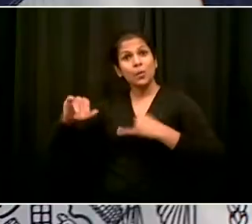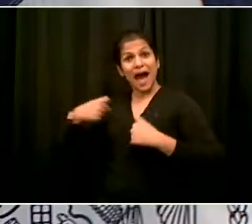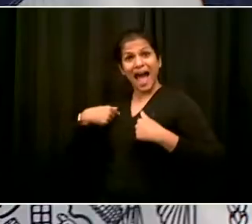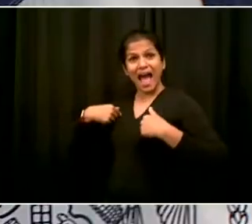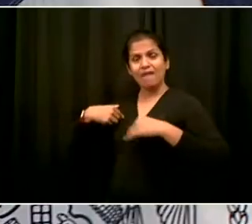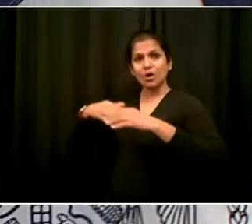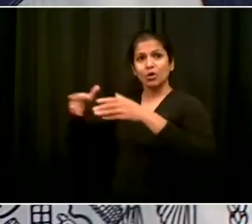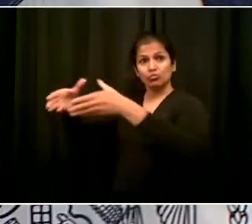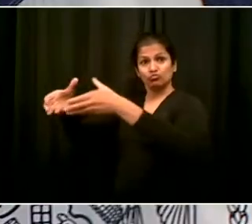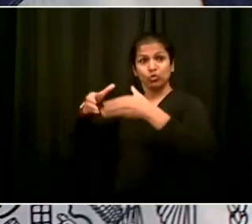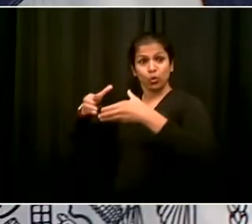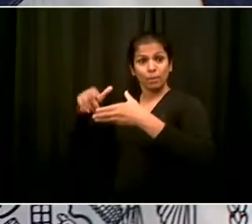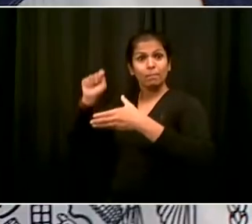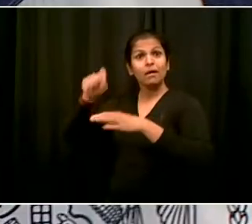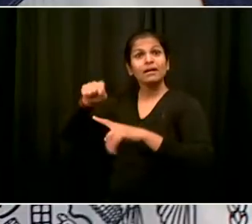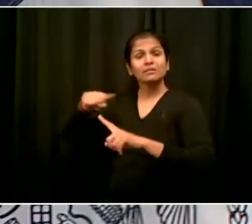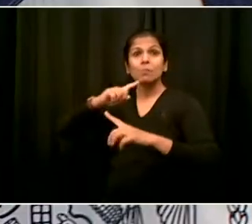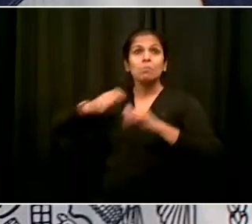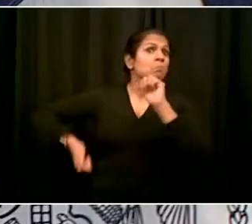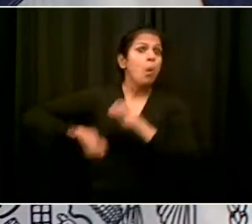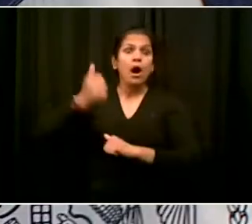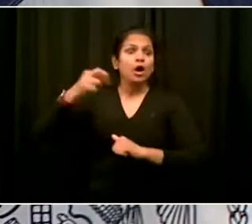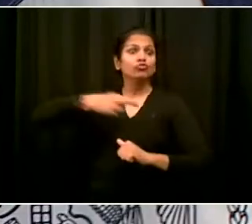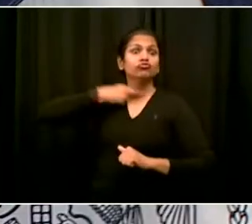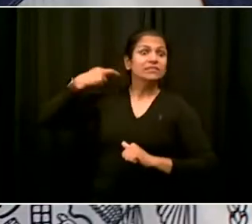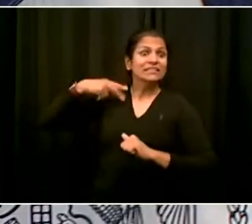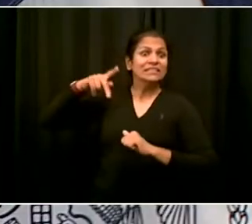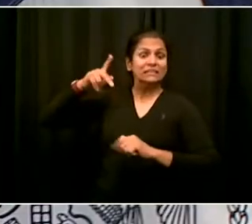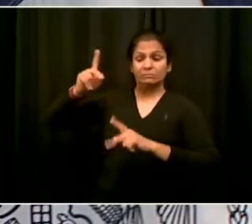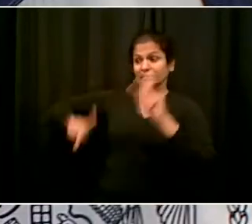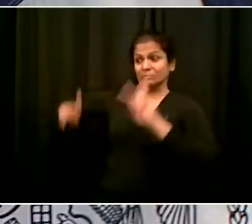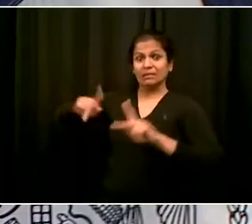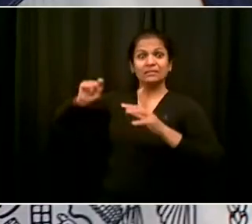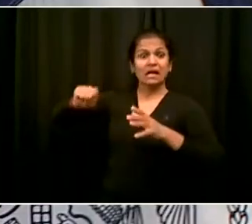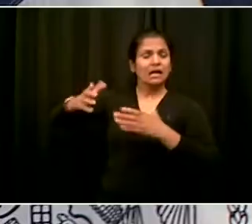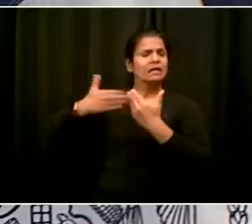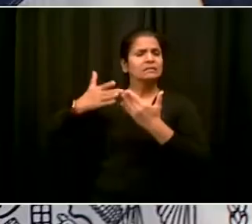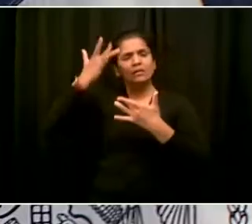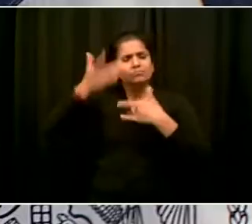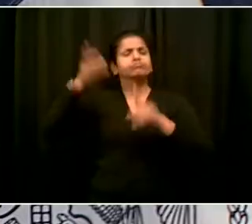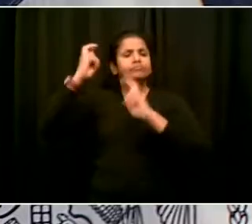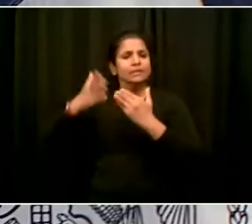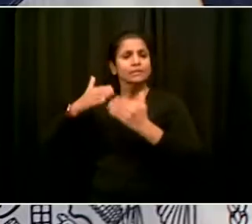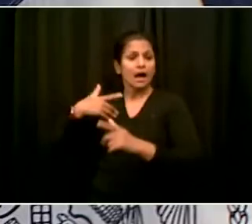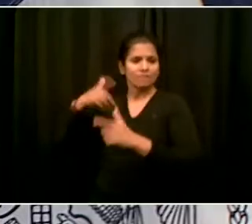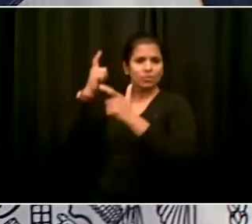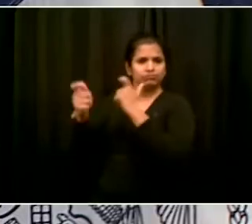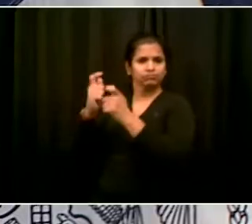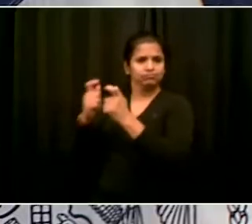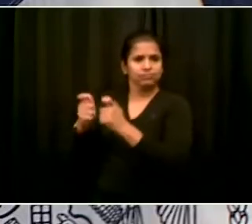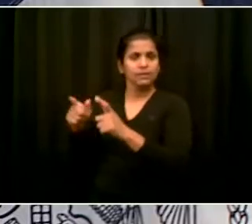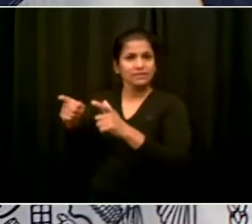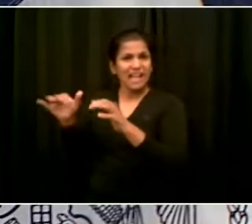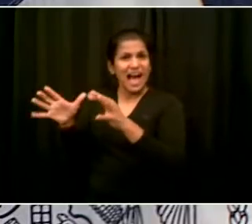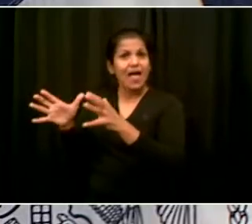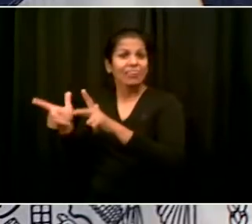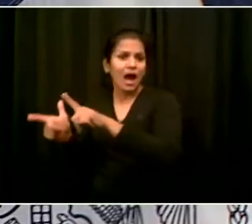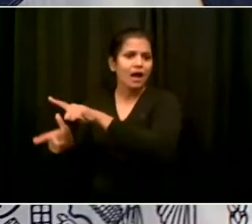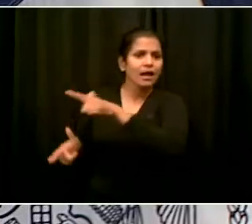AWNTNT TO O FFUSOC AFTER WE DEAL WITH THE SINGLE HIGHEST PRIORITY AND THE MOST HONORABLE FOLKS